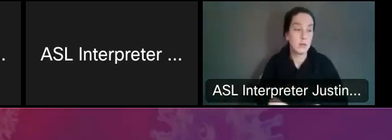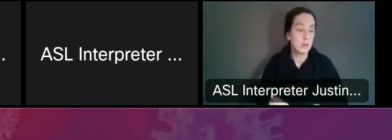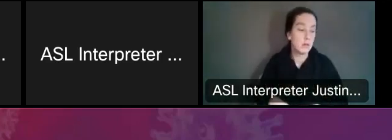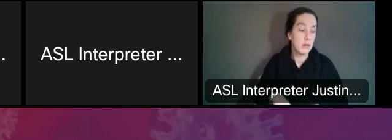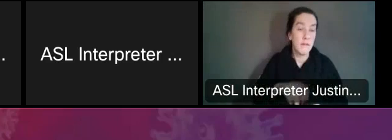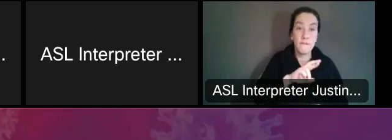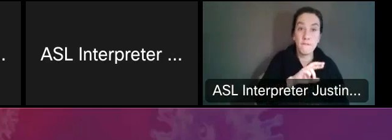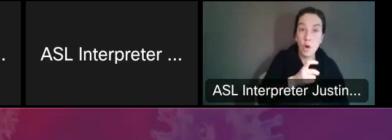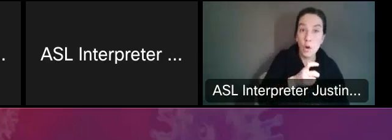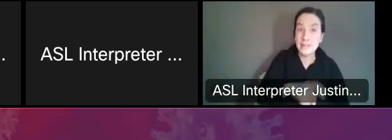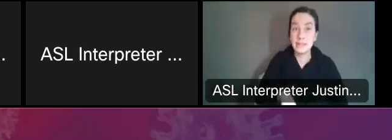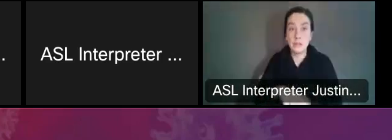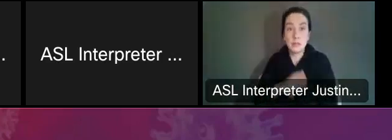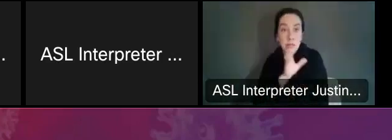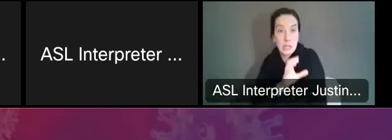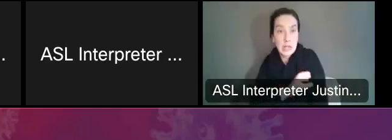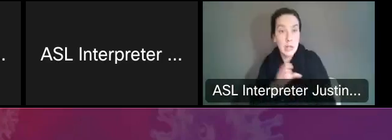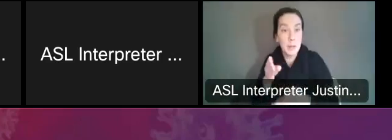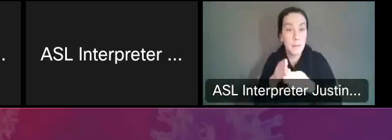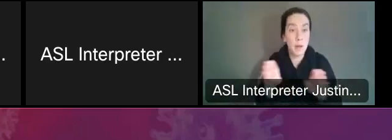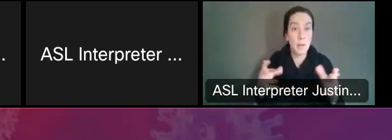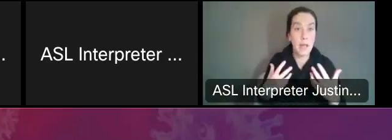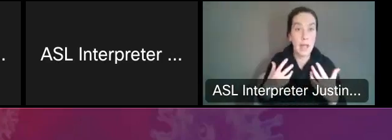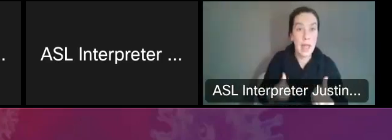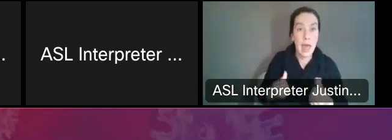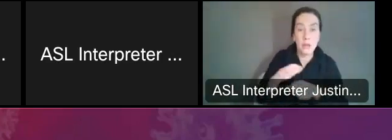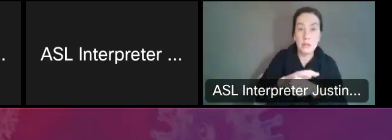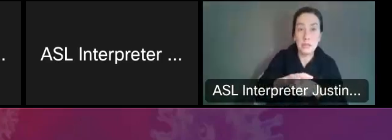Public health sites in primary care clinics as well.